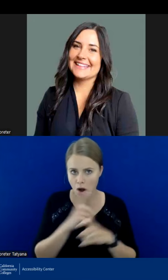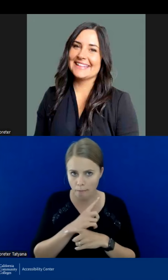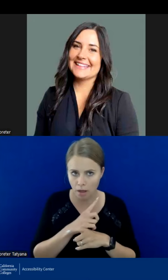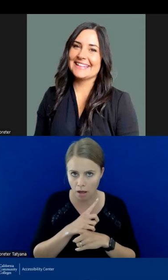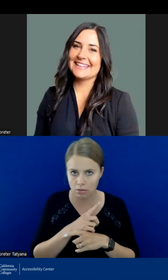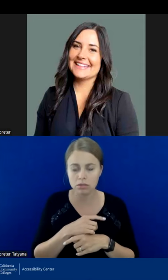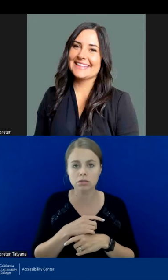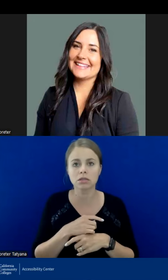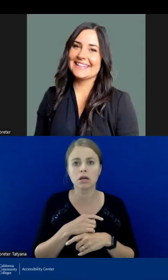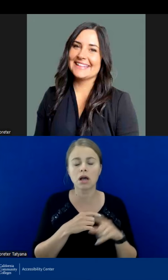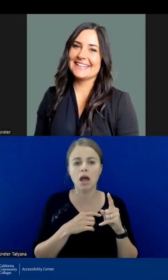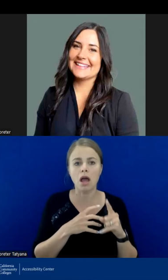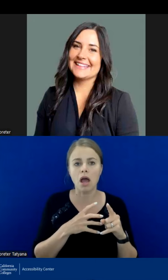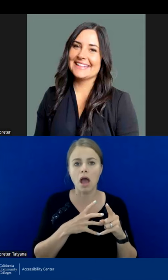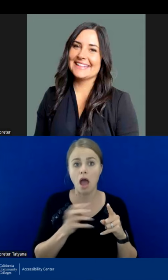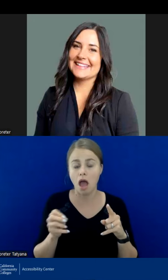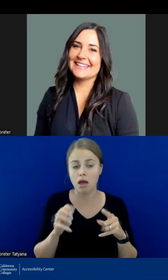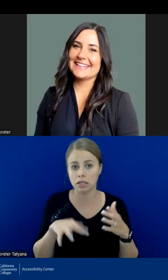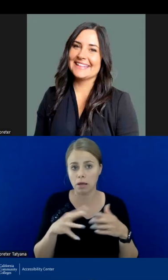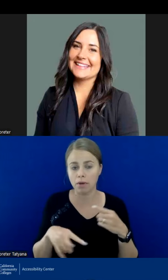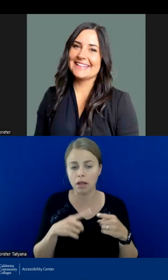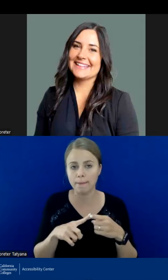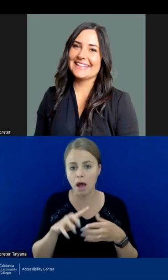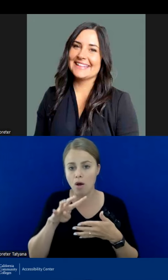about schedule for a course.